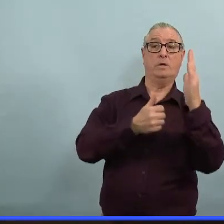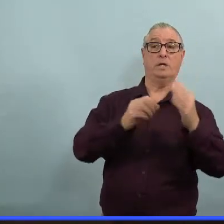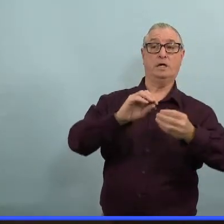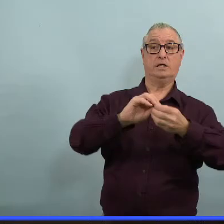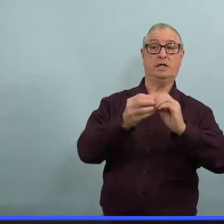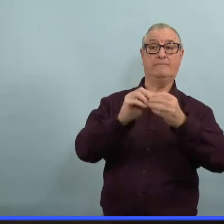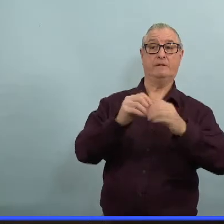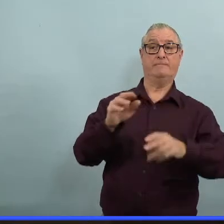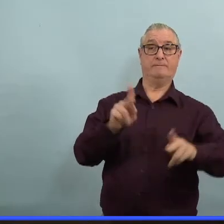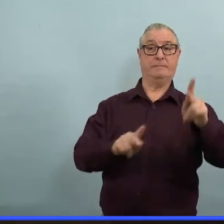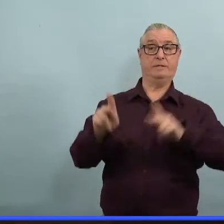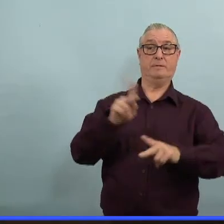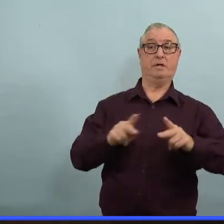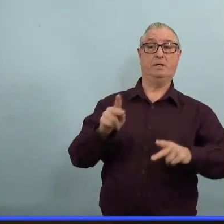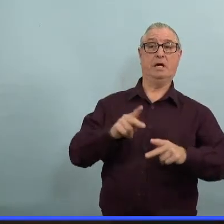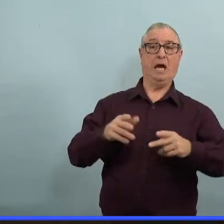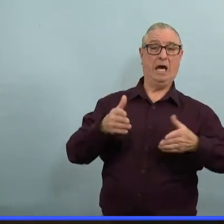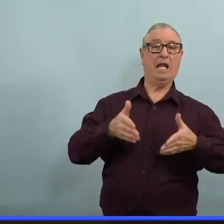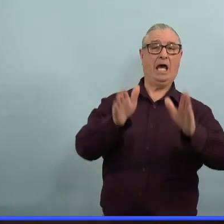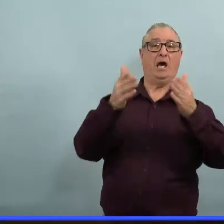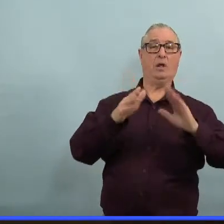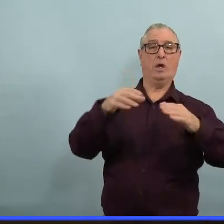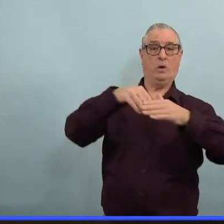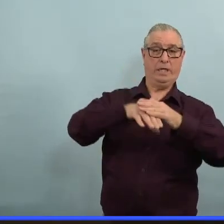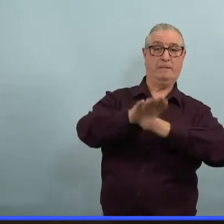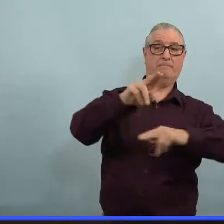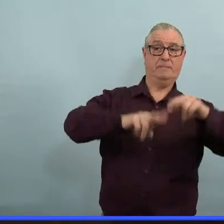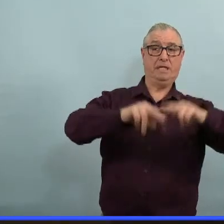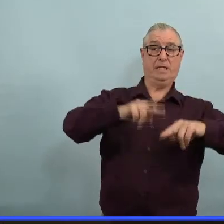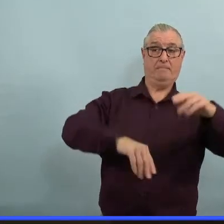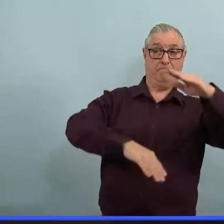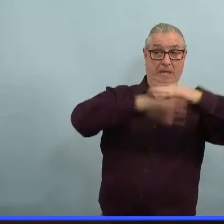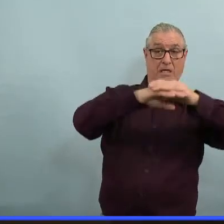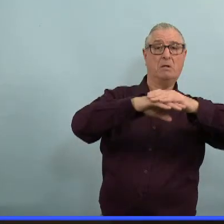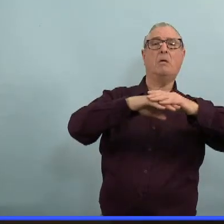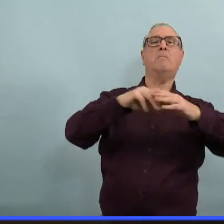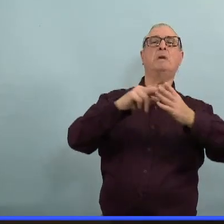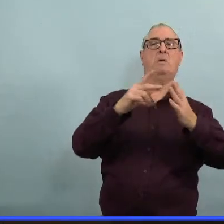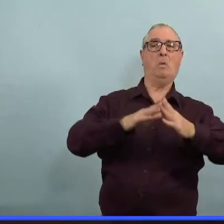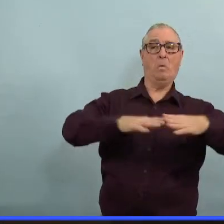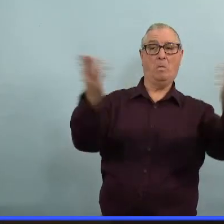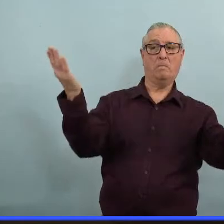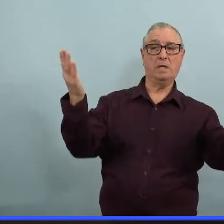premises or your bar restaurant that sort of thing so yeah what has changed there is actually moving